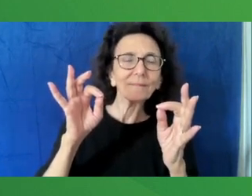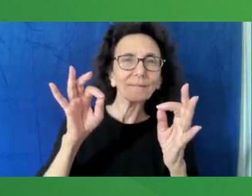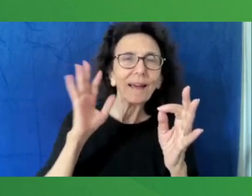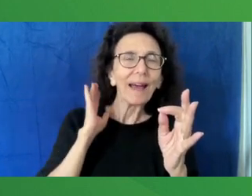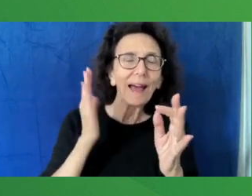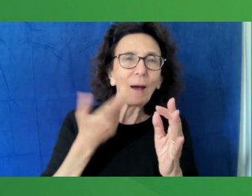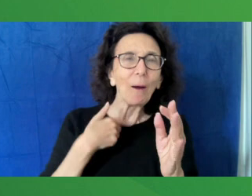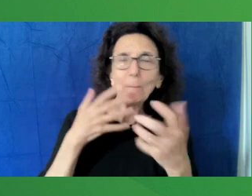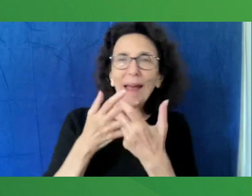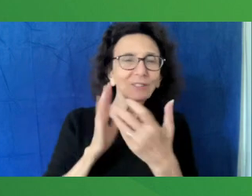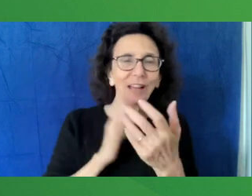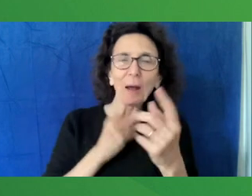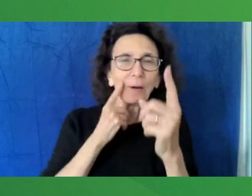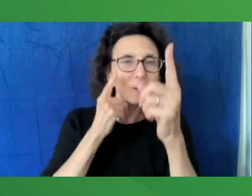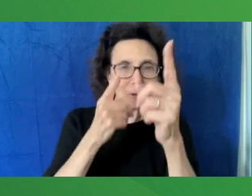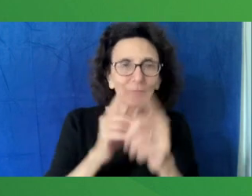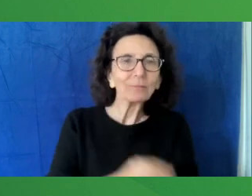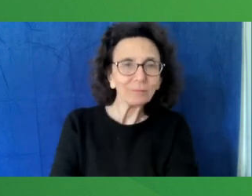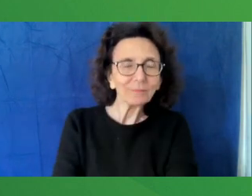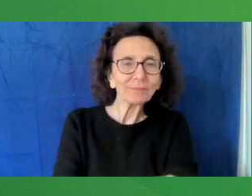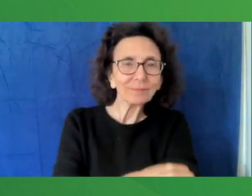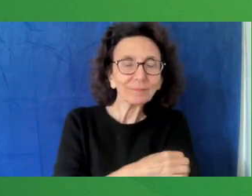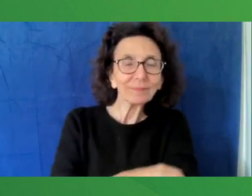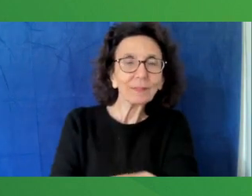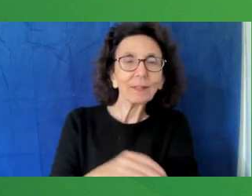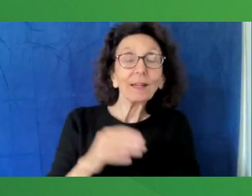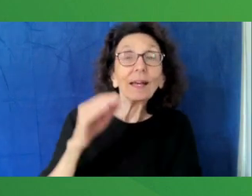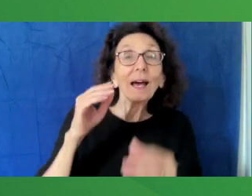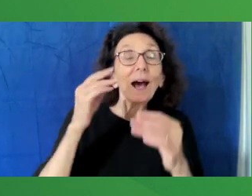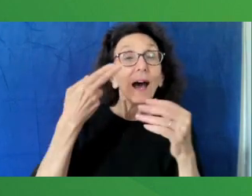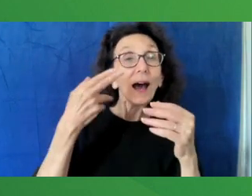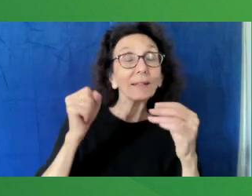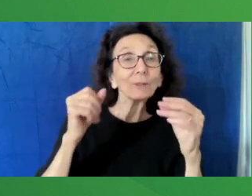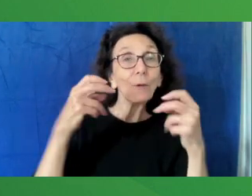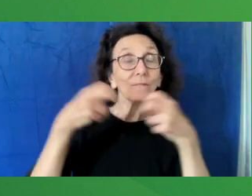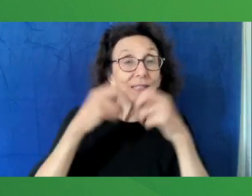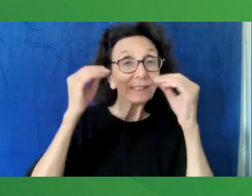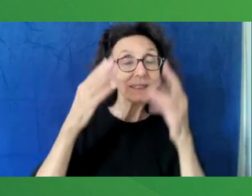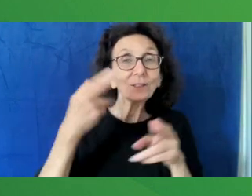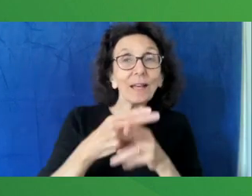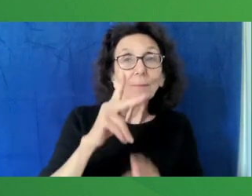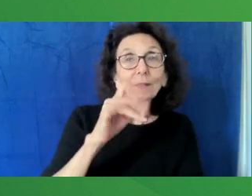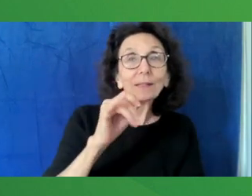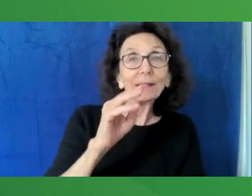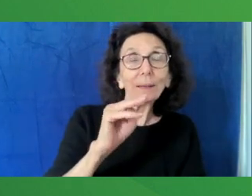So Kim Lee, a high school physics teacher, said, "Students have to be able to visualize